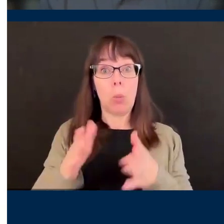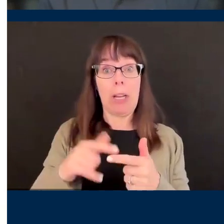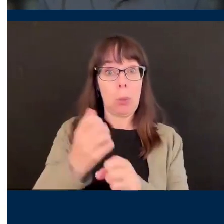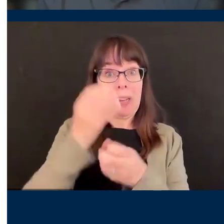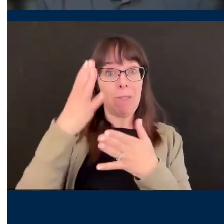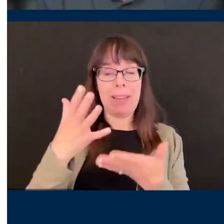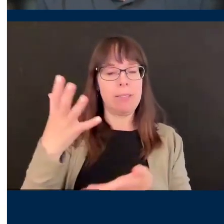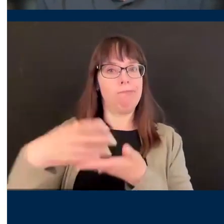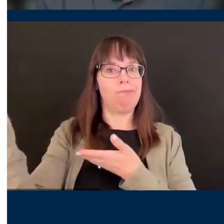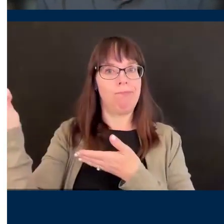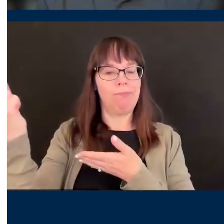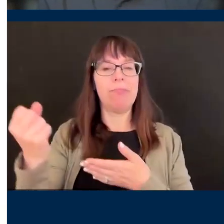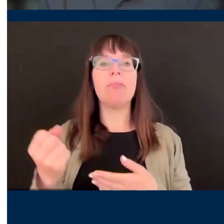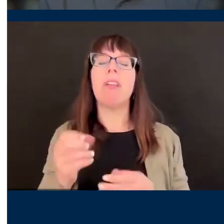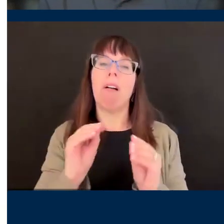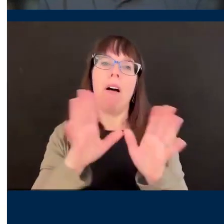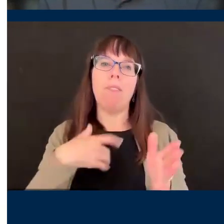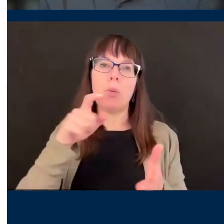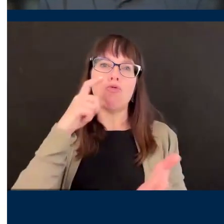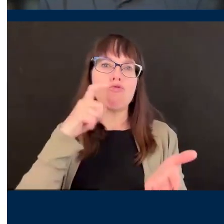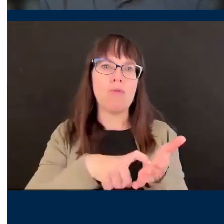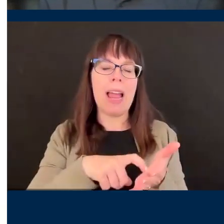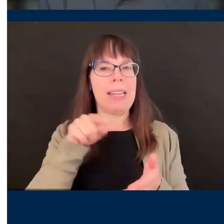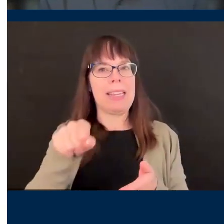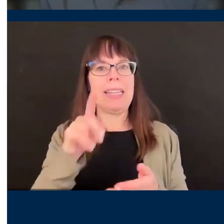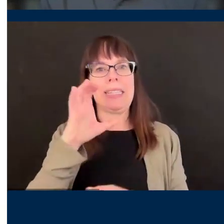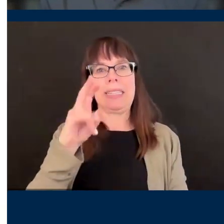Mike McKee: And obviously, we need to recognize that this is a civil rights violation.